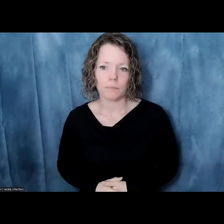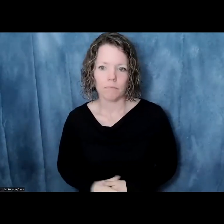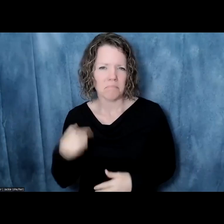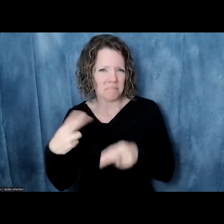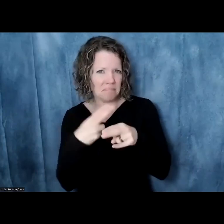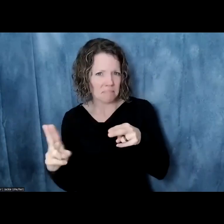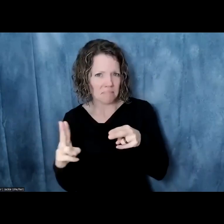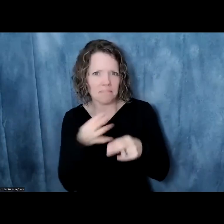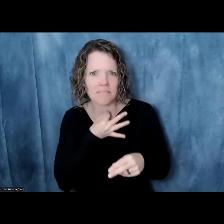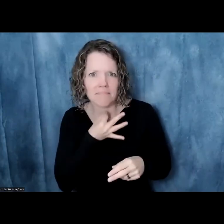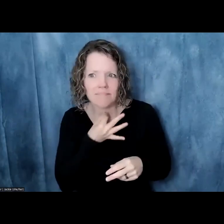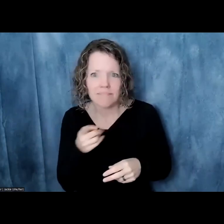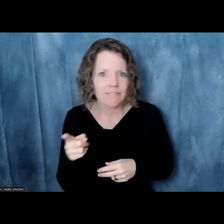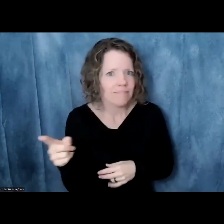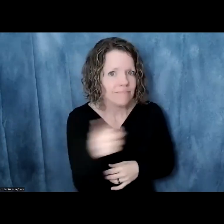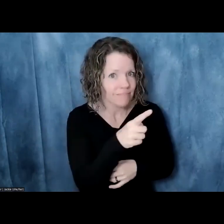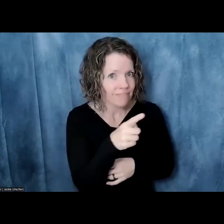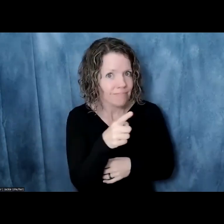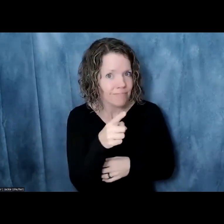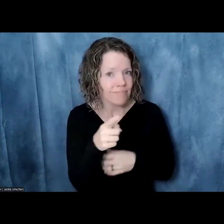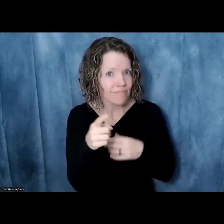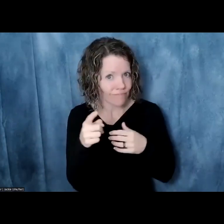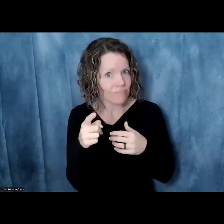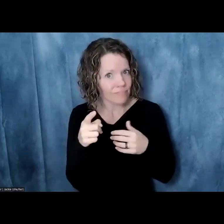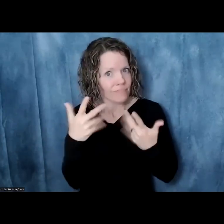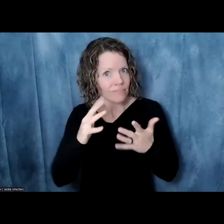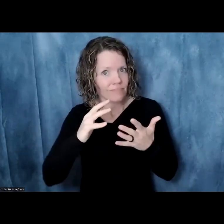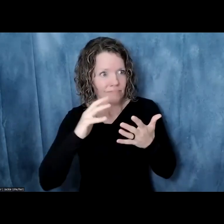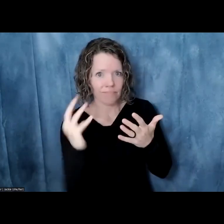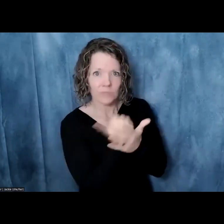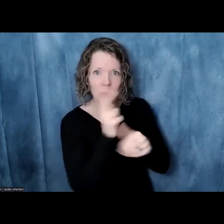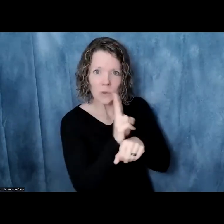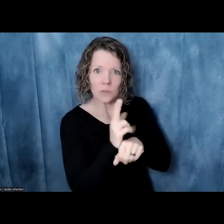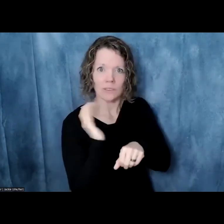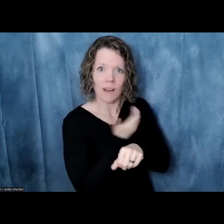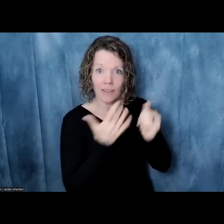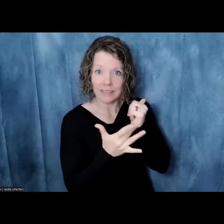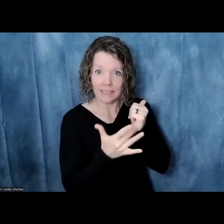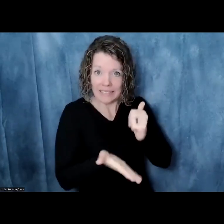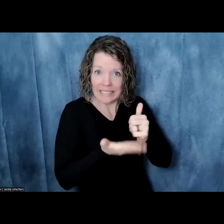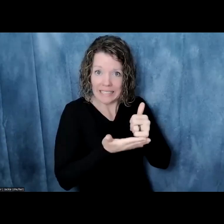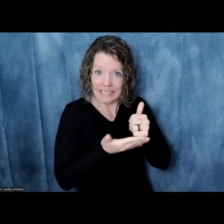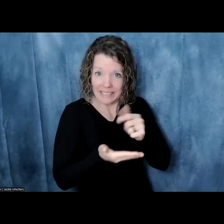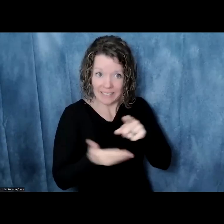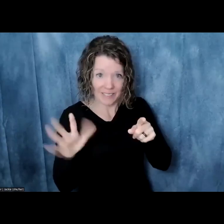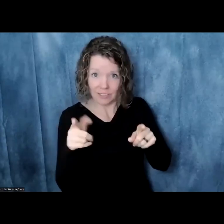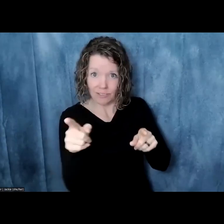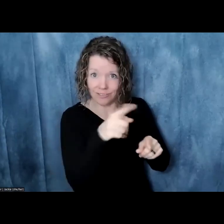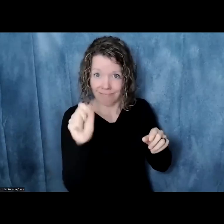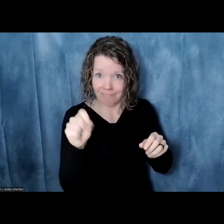taken advantage of the technical assistance that's now available? At its most basic if there's an